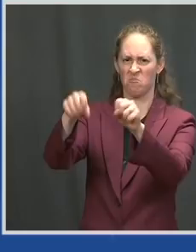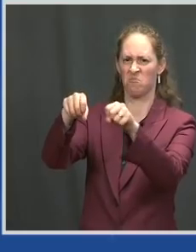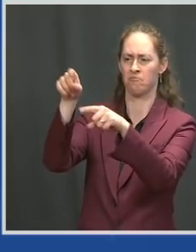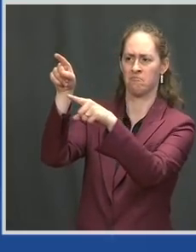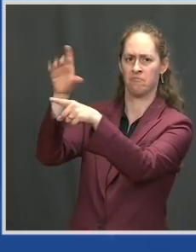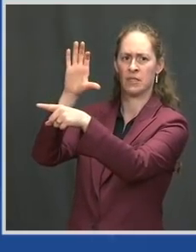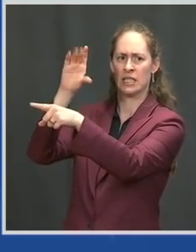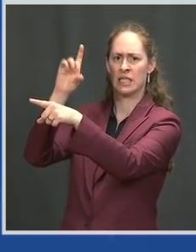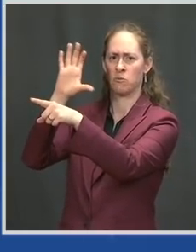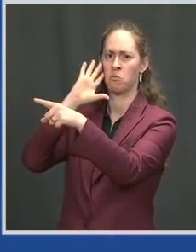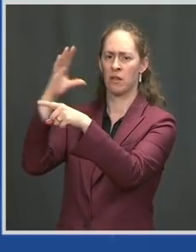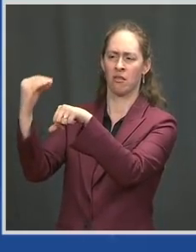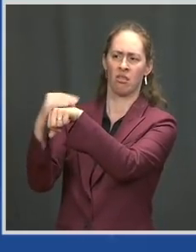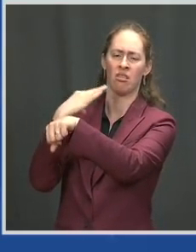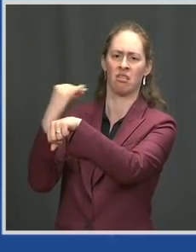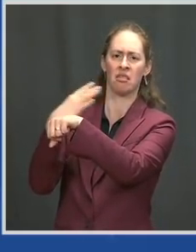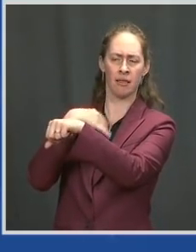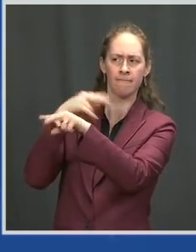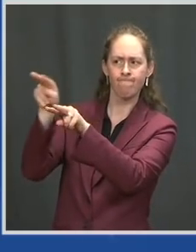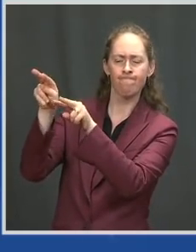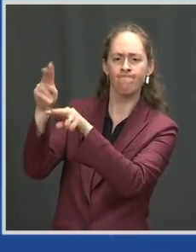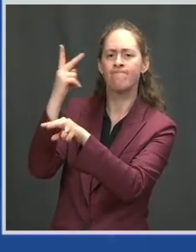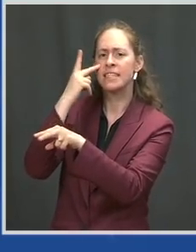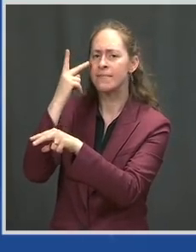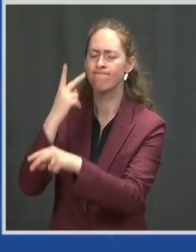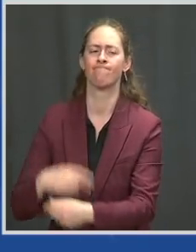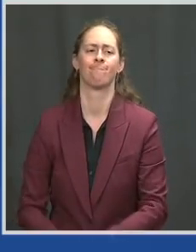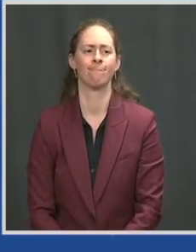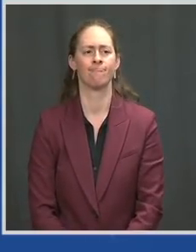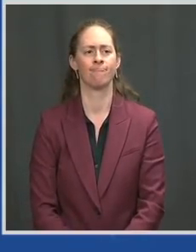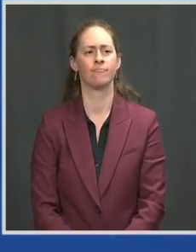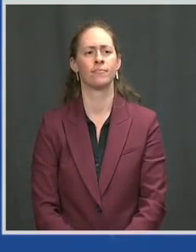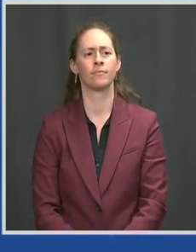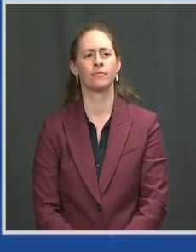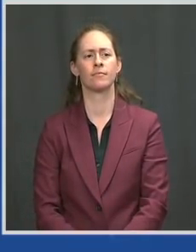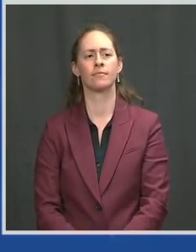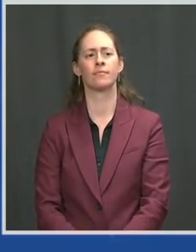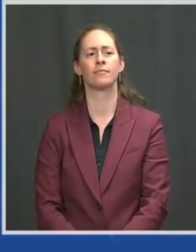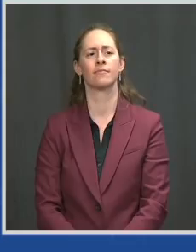it's not everything, but it's -- I think you're right about it would increase the prospects